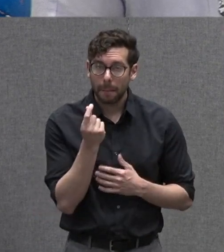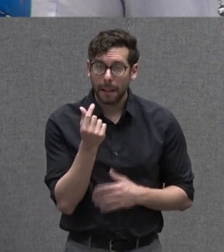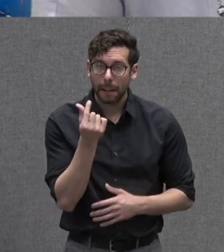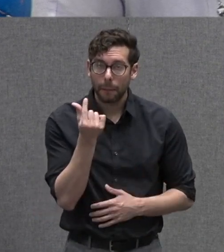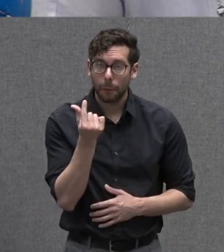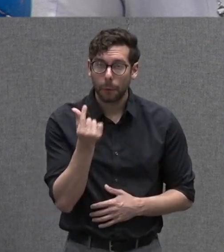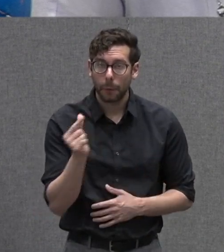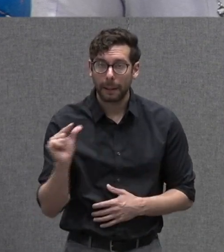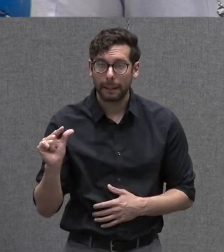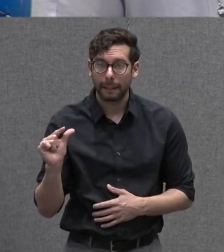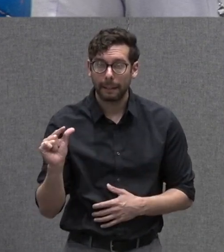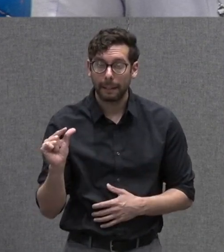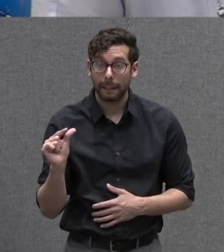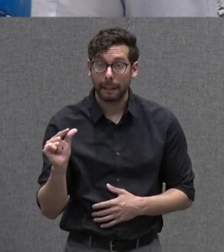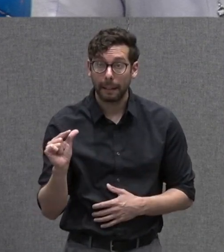No, it's just brown.